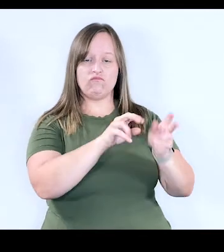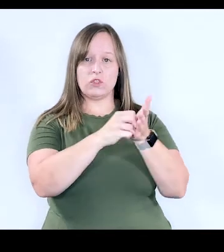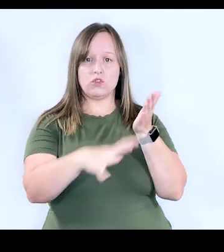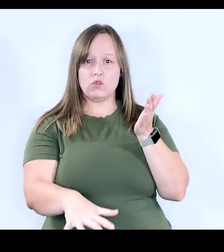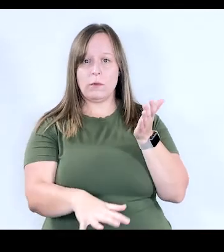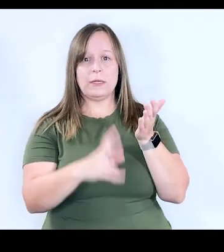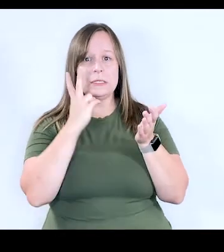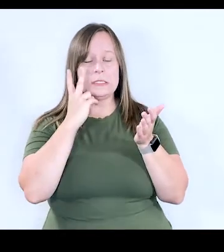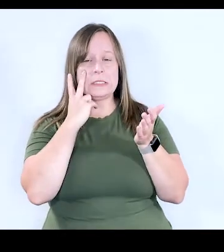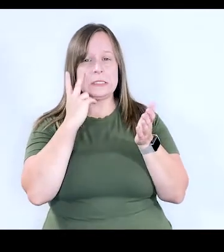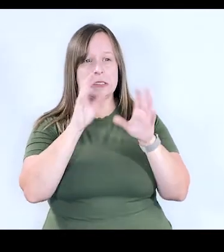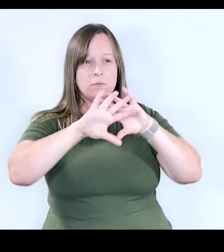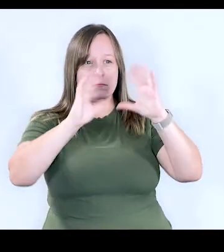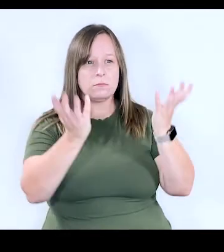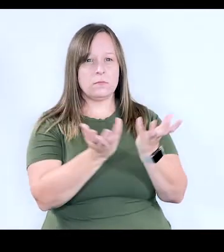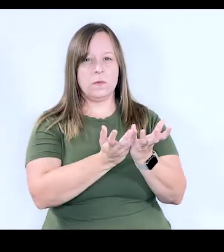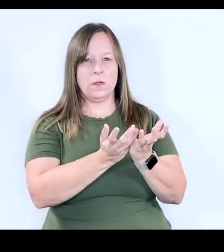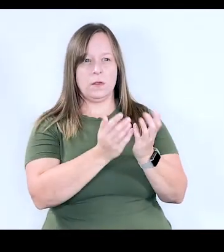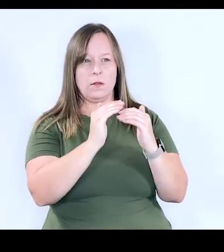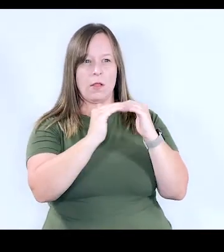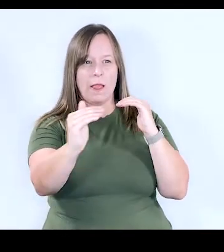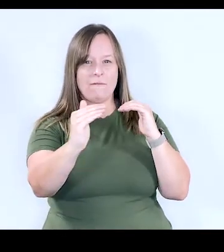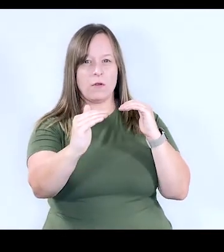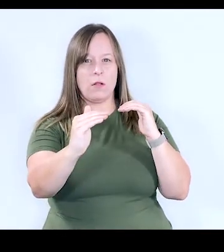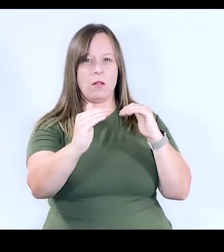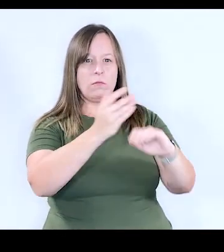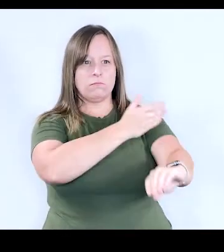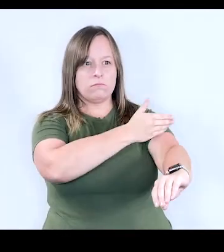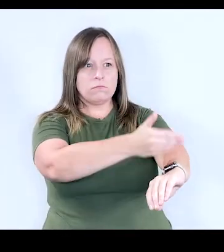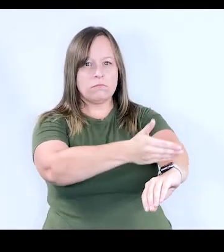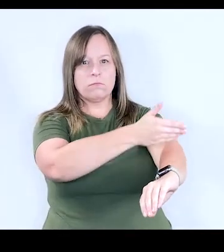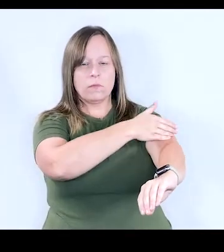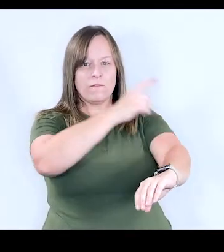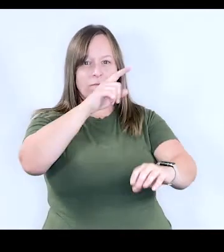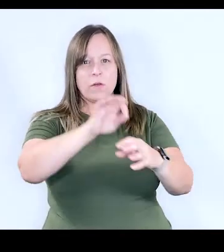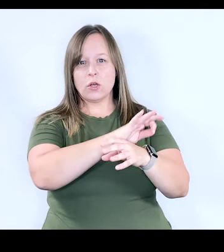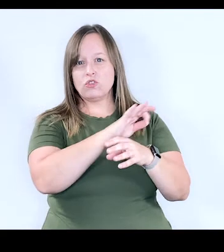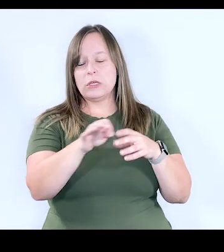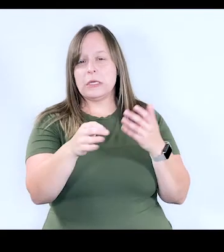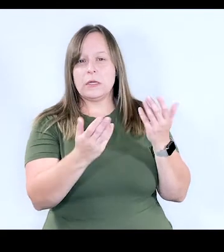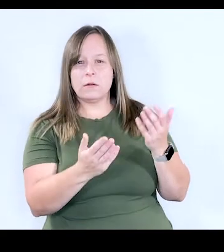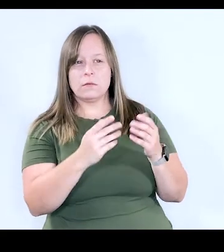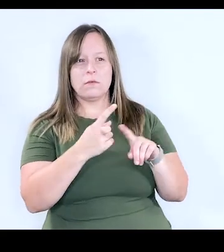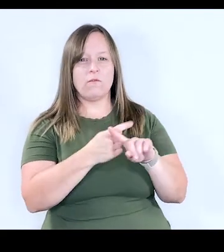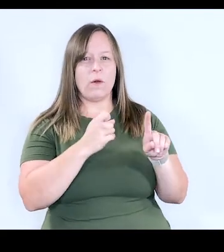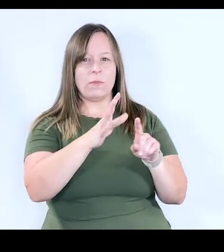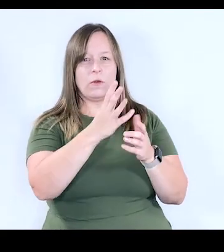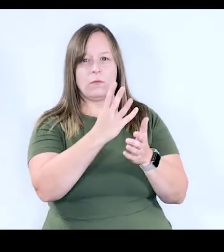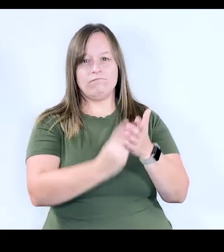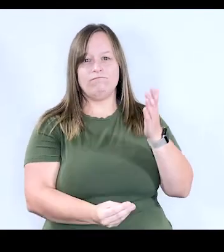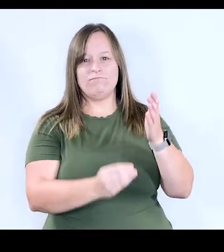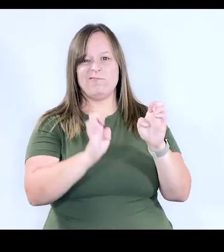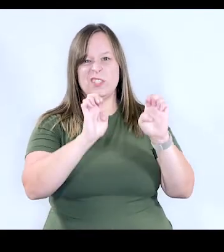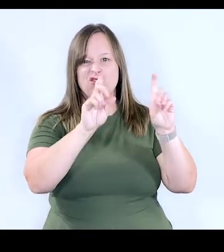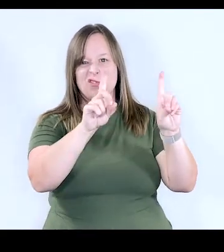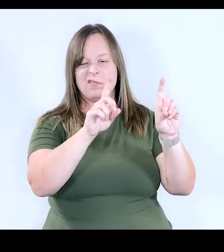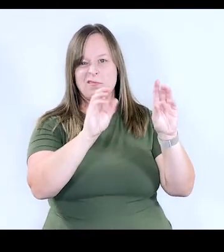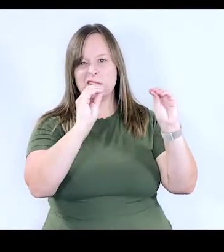in order to get a better sense of where the student is currently functioning as a result of the lost instruction from the closures.